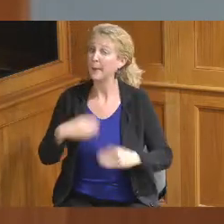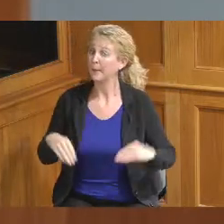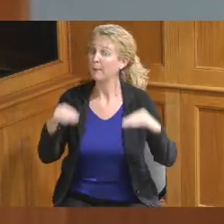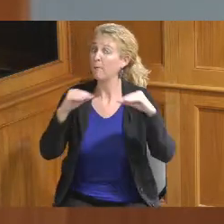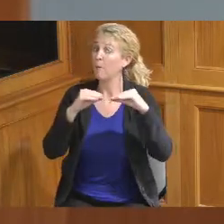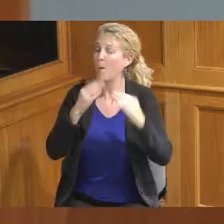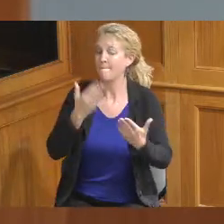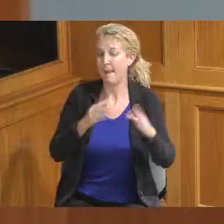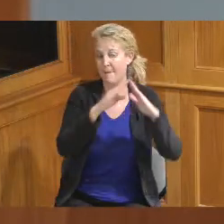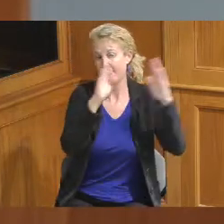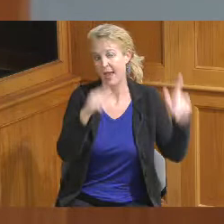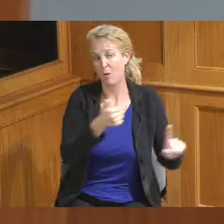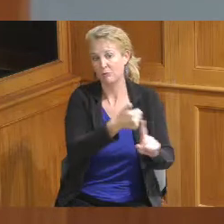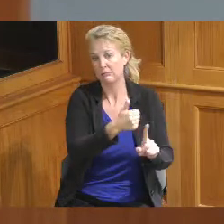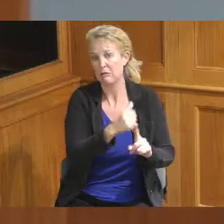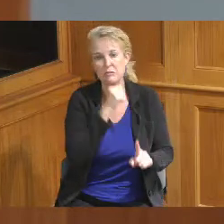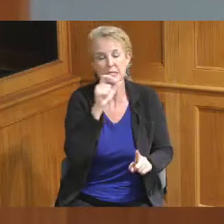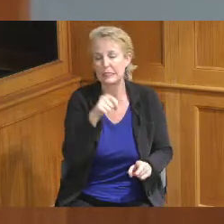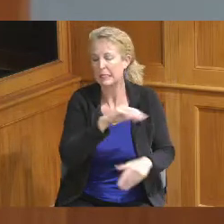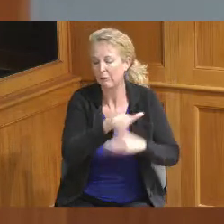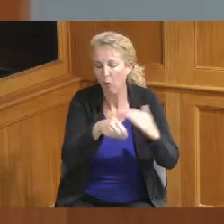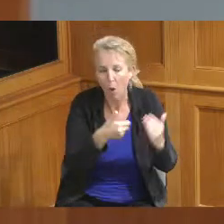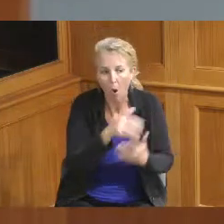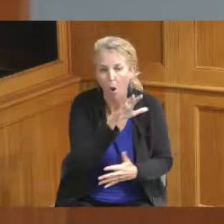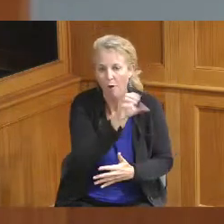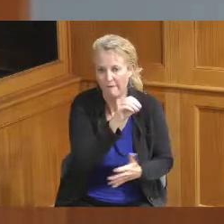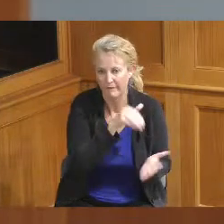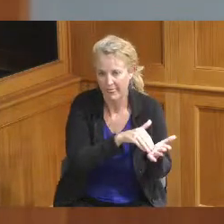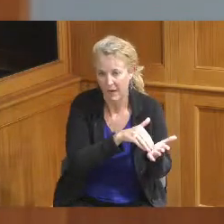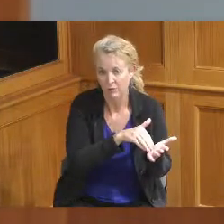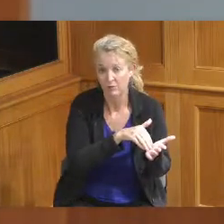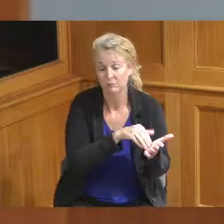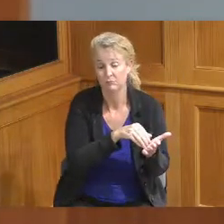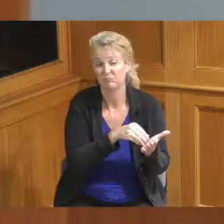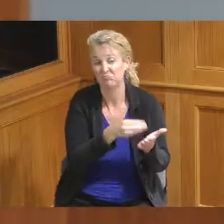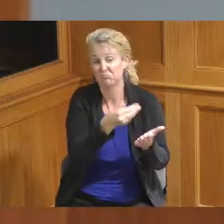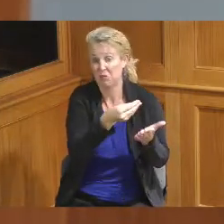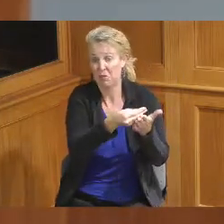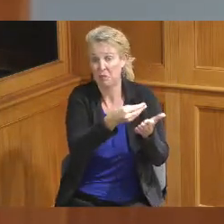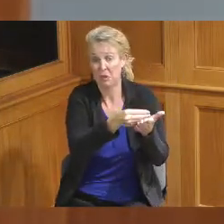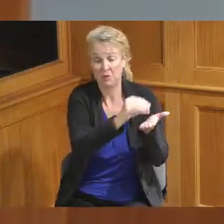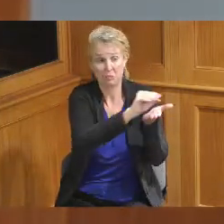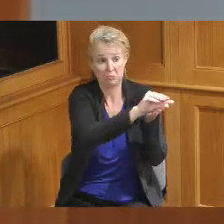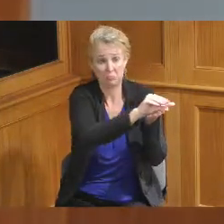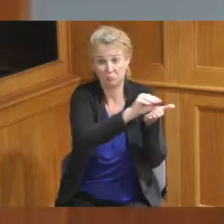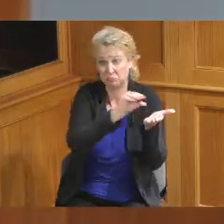need the total $50,000 then we would move that funds and we would actually you know increase